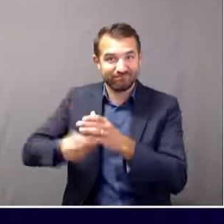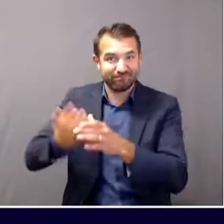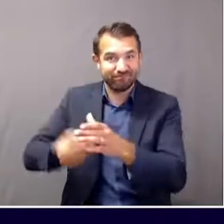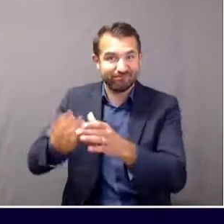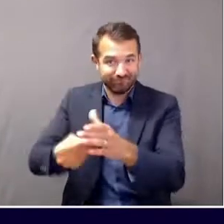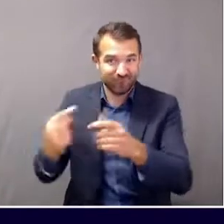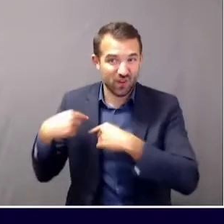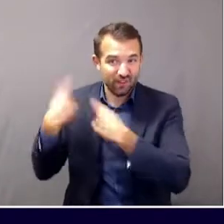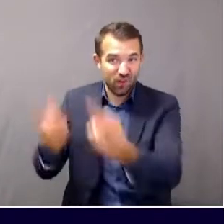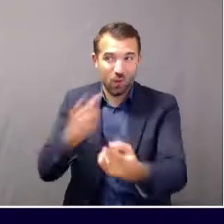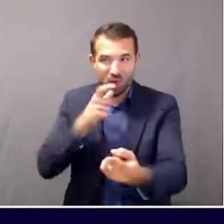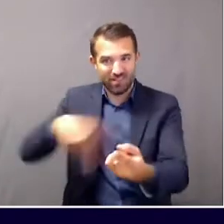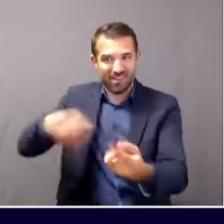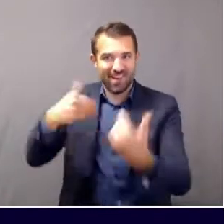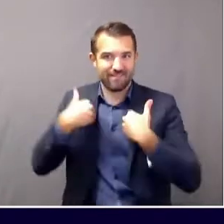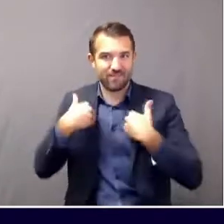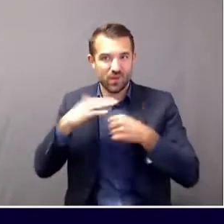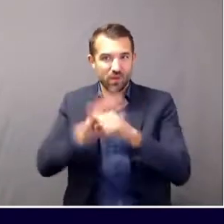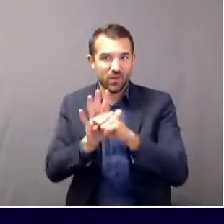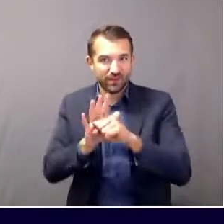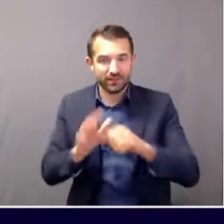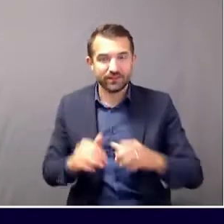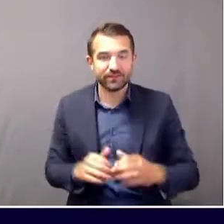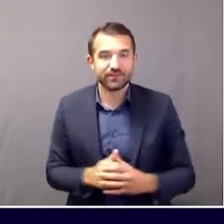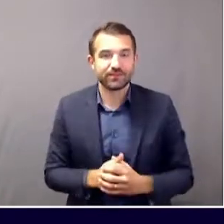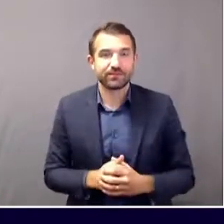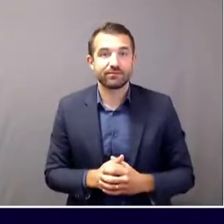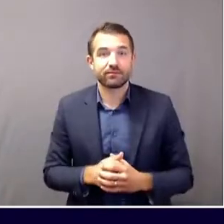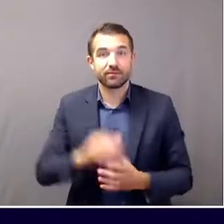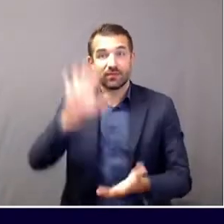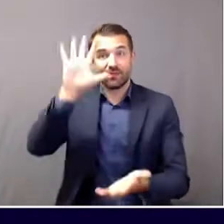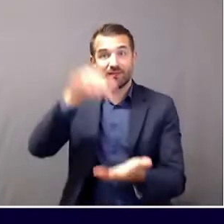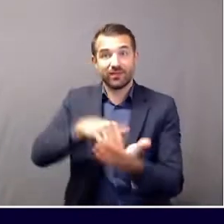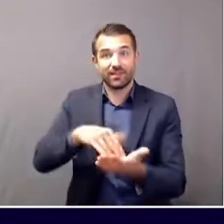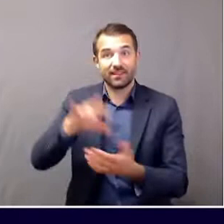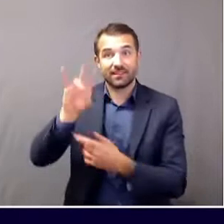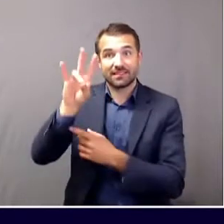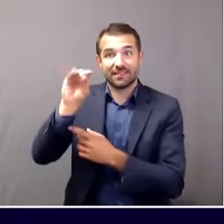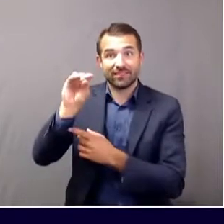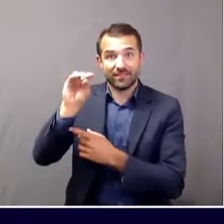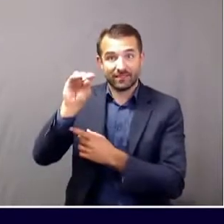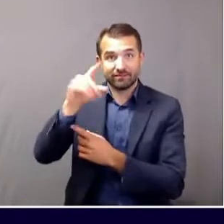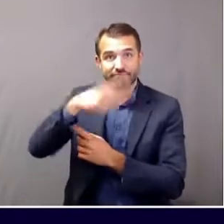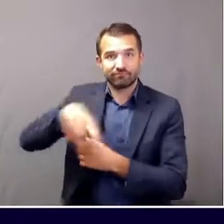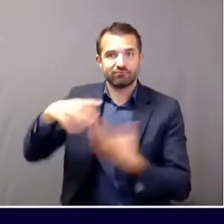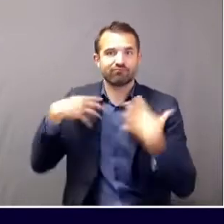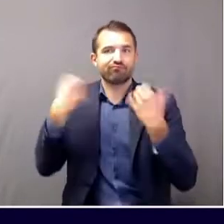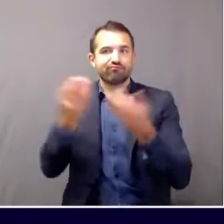and five thousand and seventy